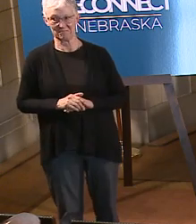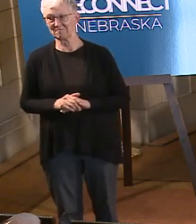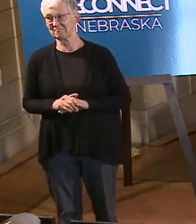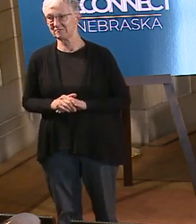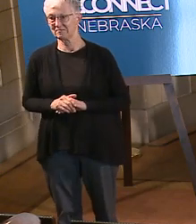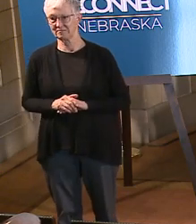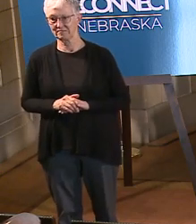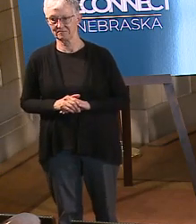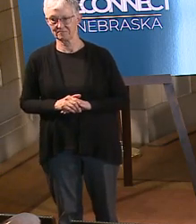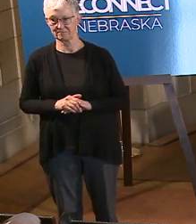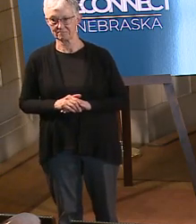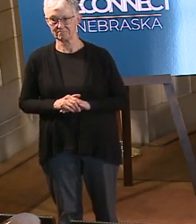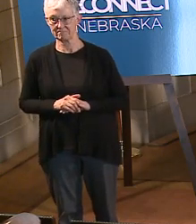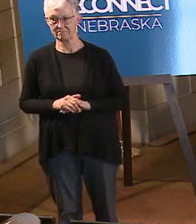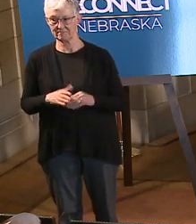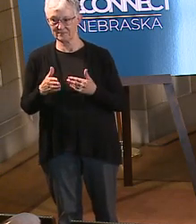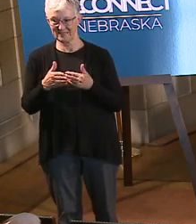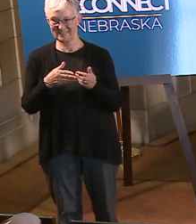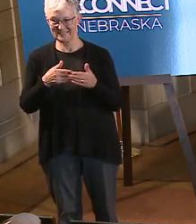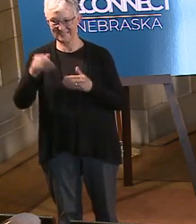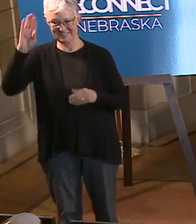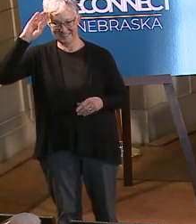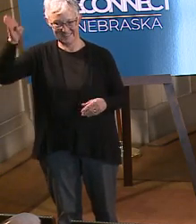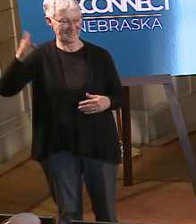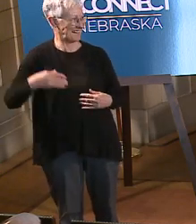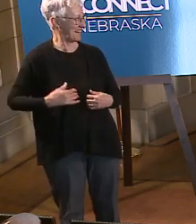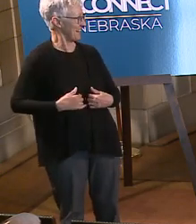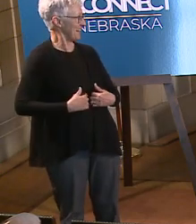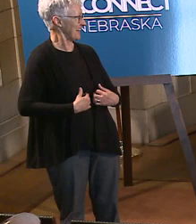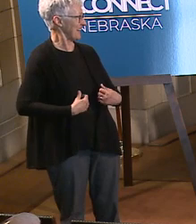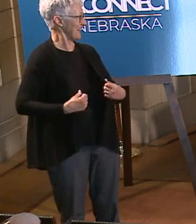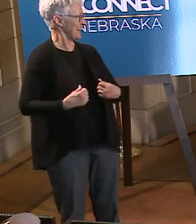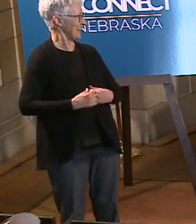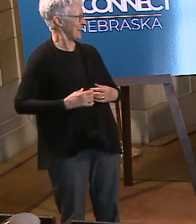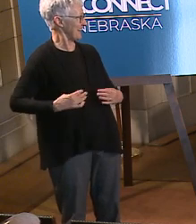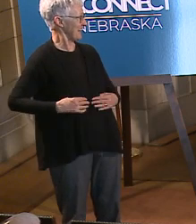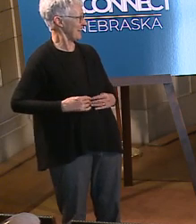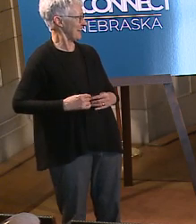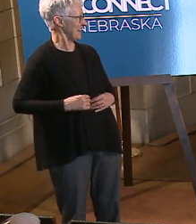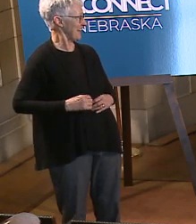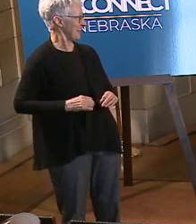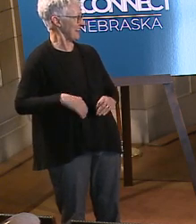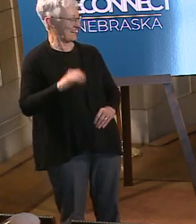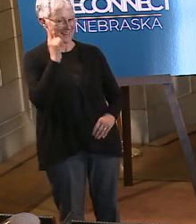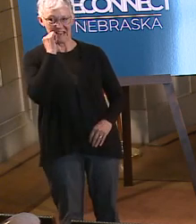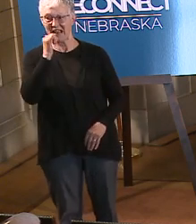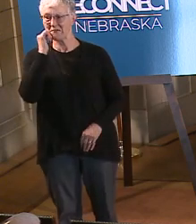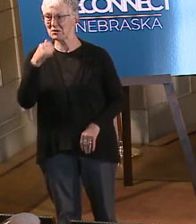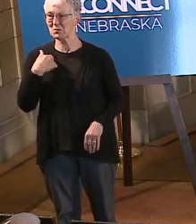I DON'T EVEN HAVE TO STEP AWAY. NO, WELL, WE WERE NOT SOCIAL